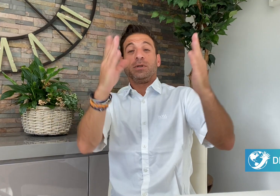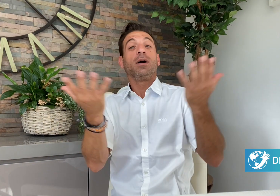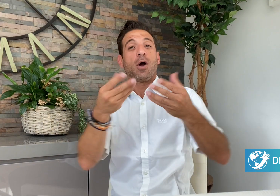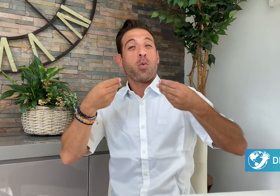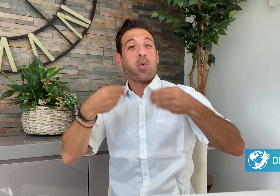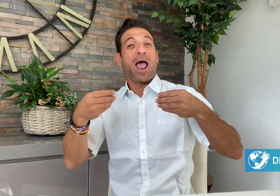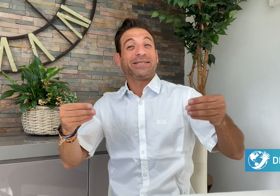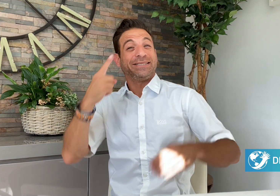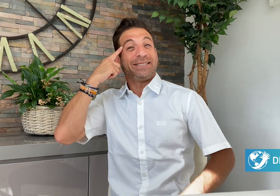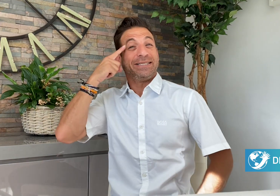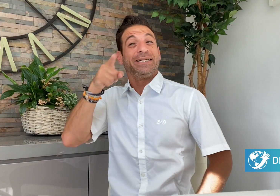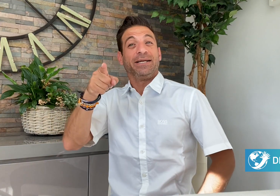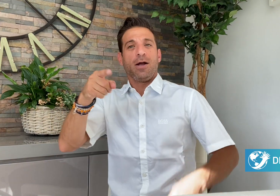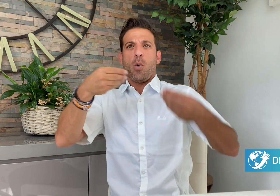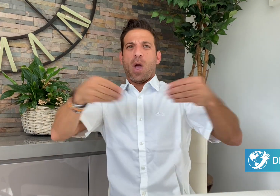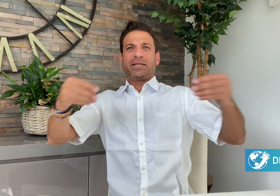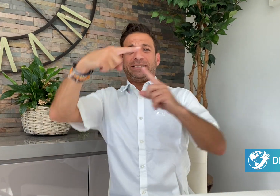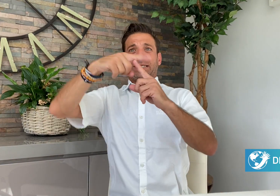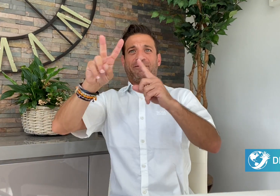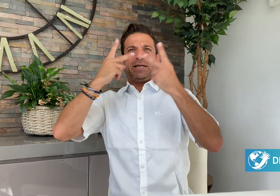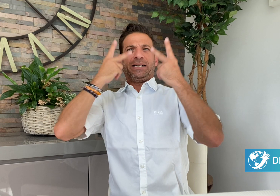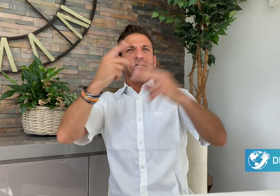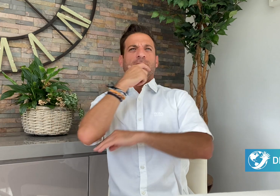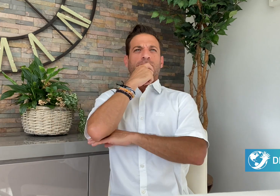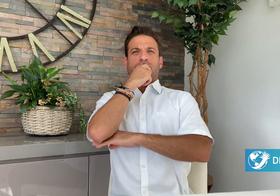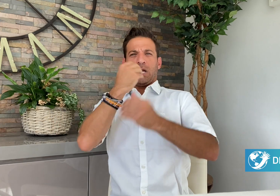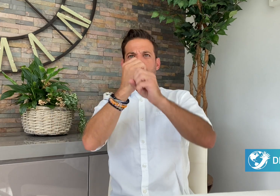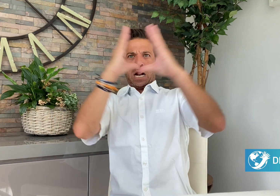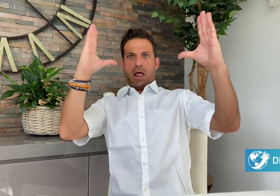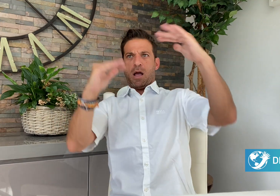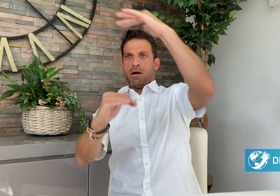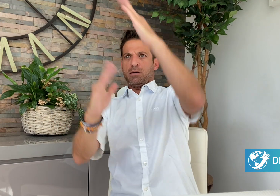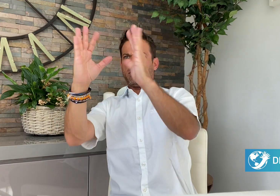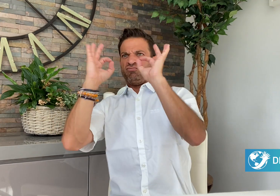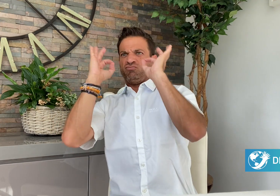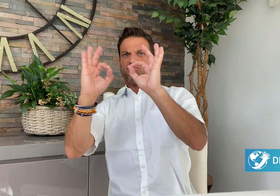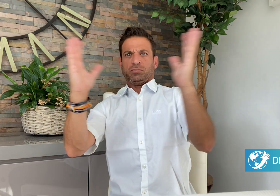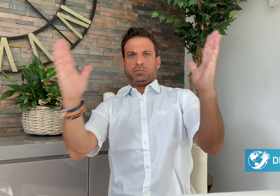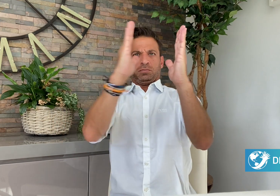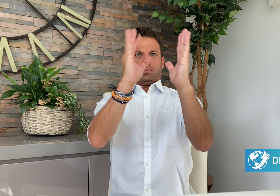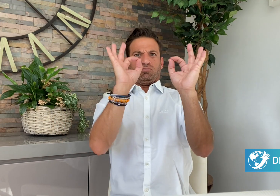the issue of the quality of interpreters on TV.